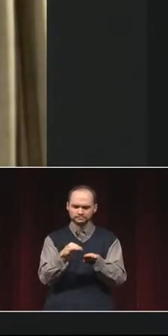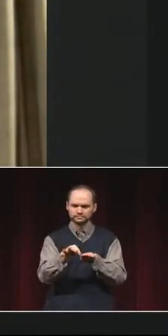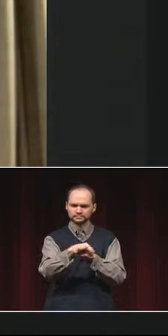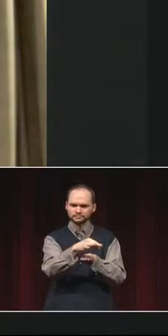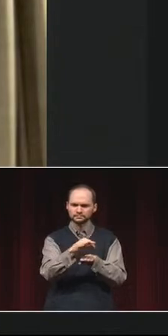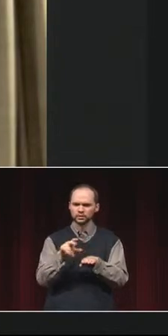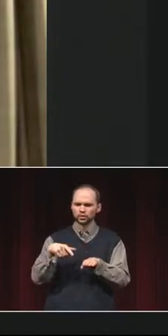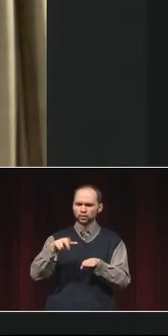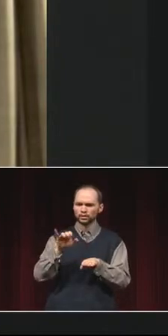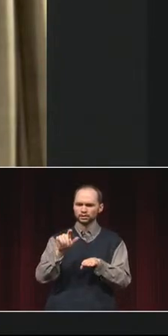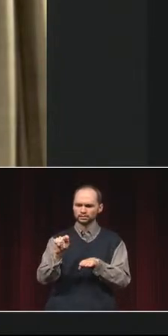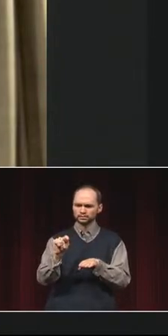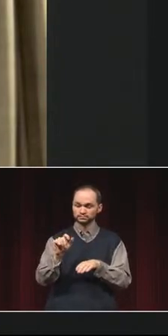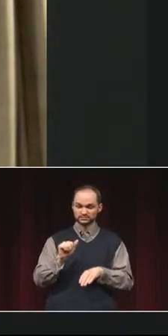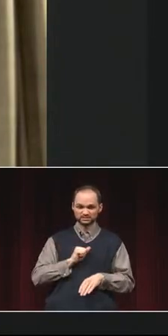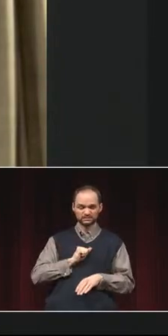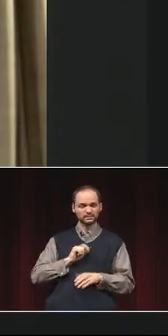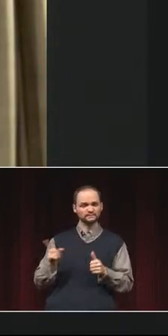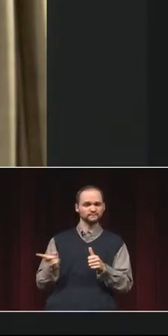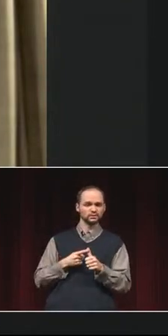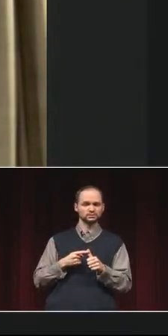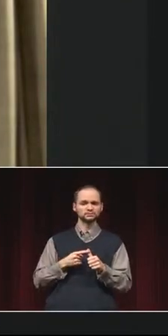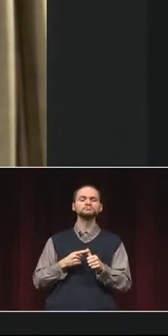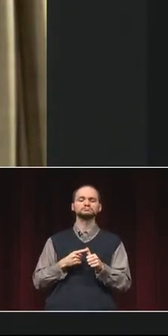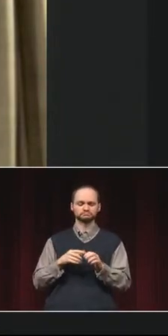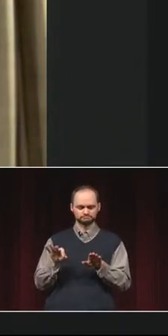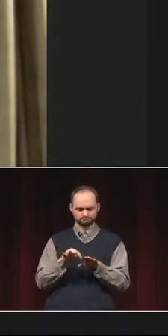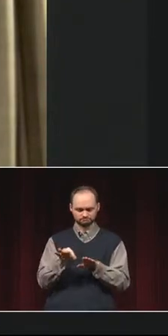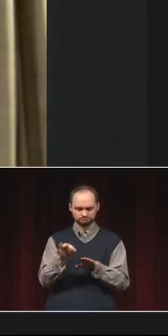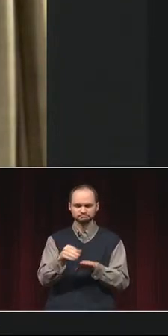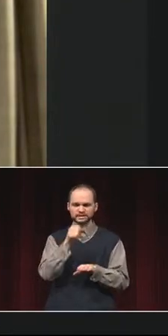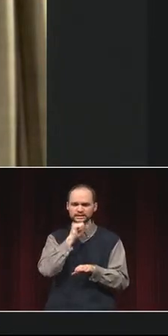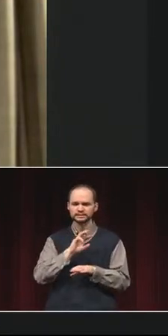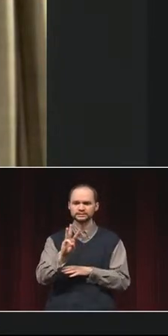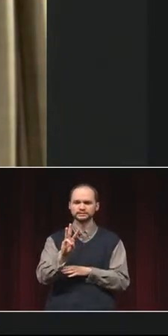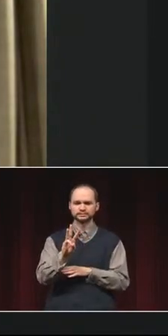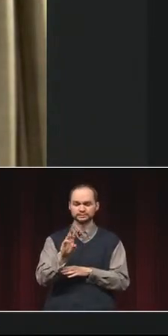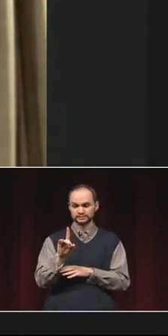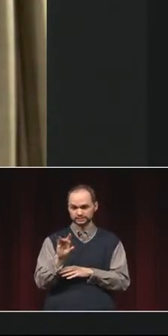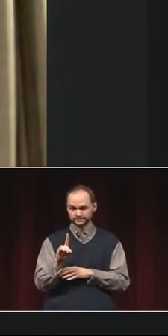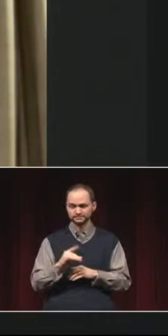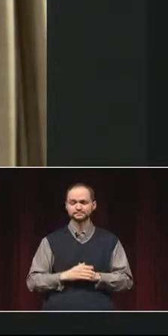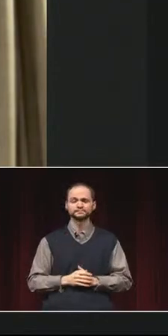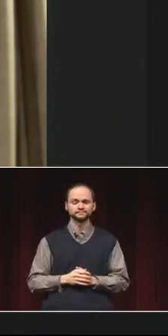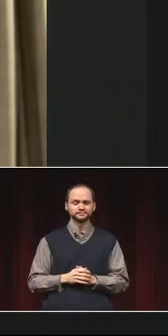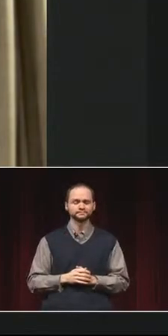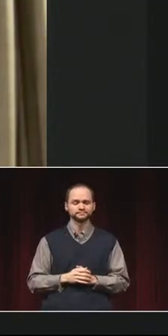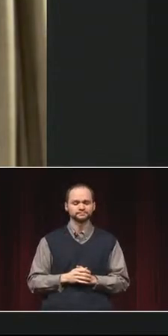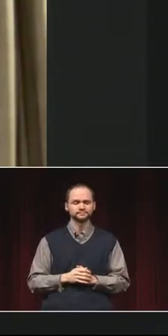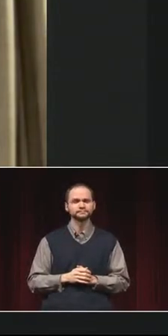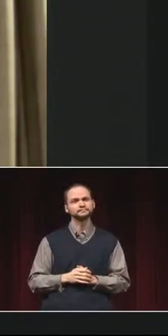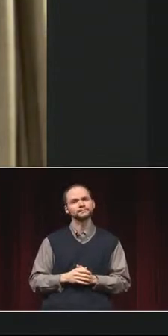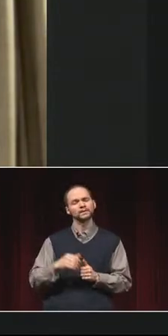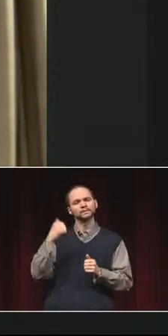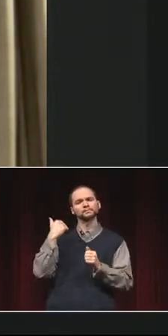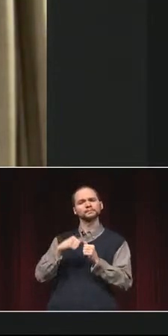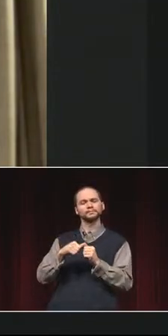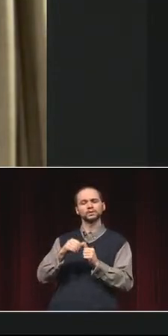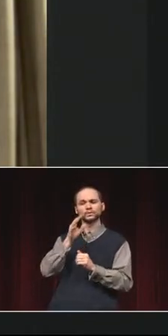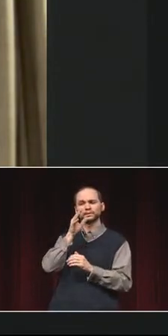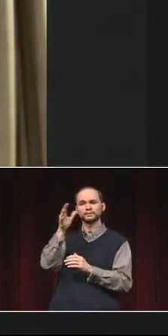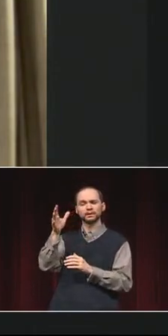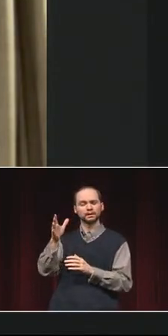quilt all by myself at the age of six. I remember my grandmother telling me what a beautiful job I